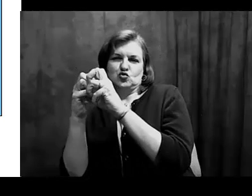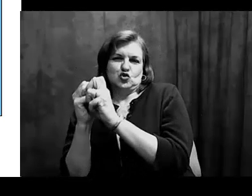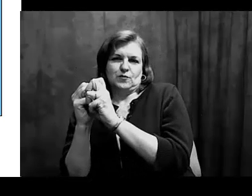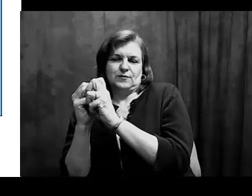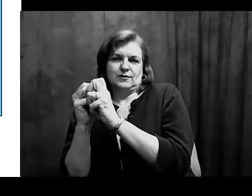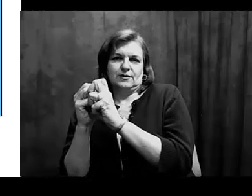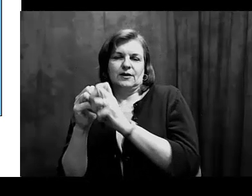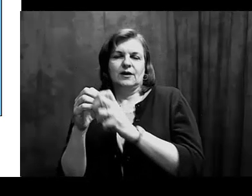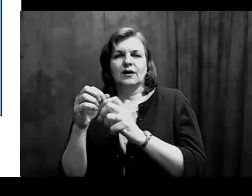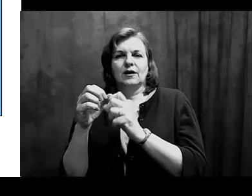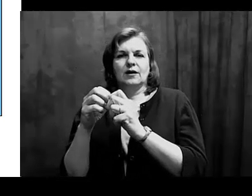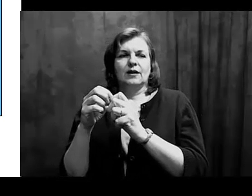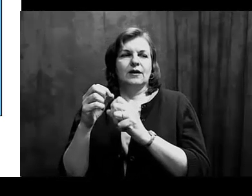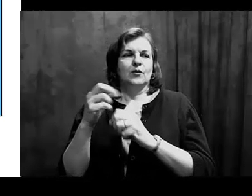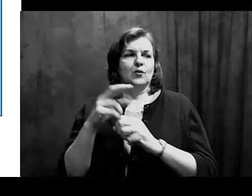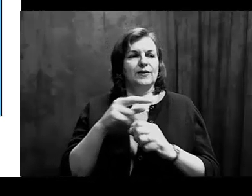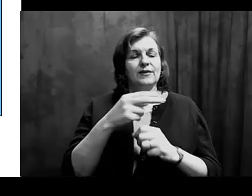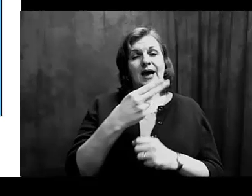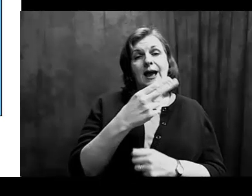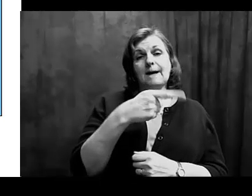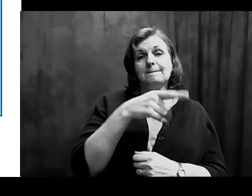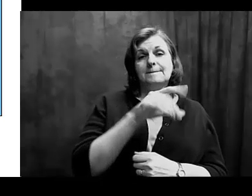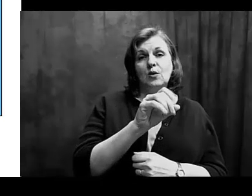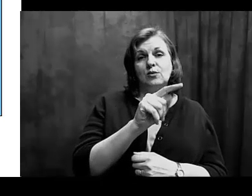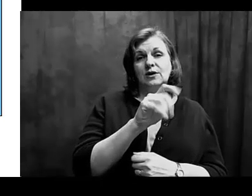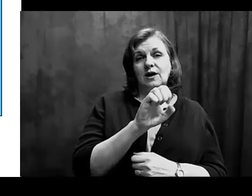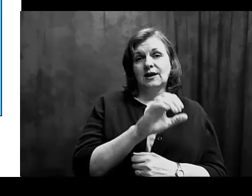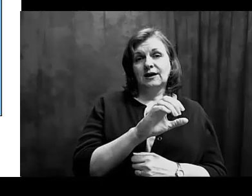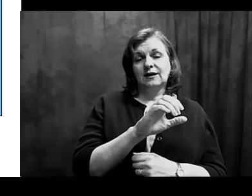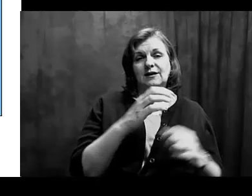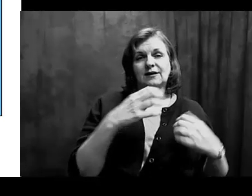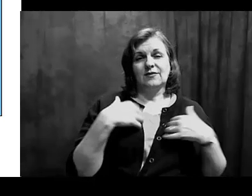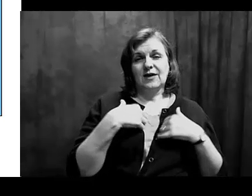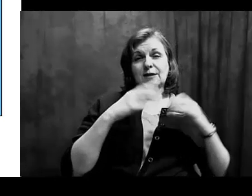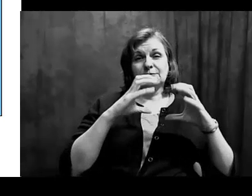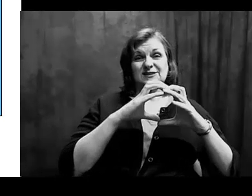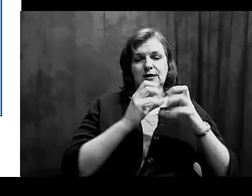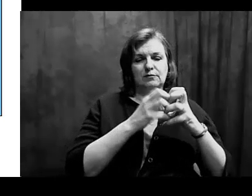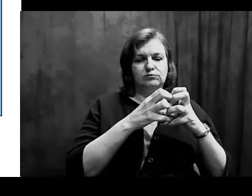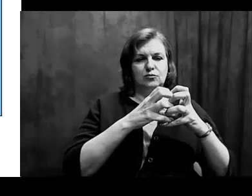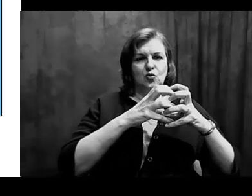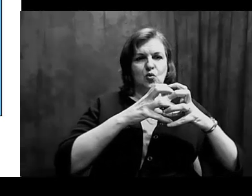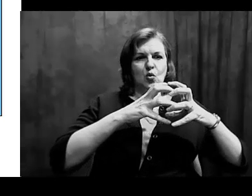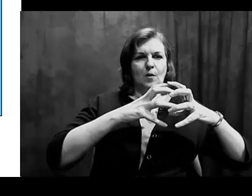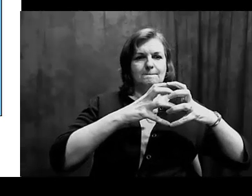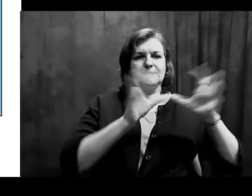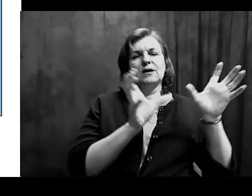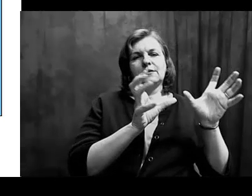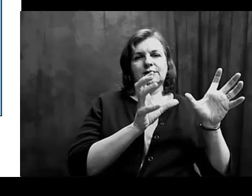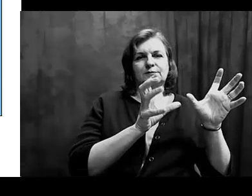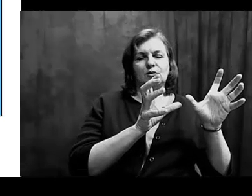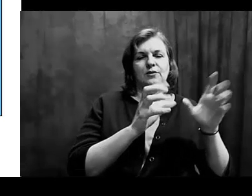and then high concentration outside of the cell [hypertonic]